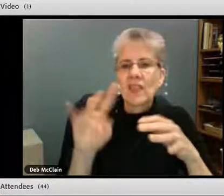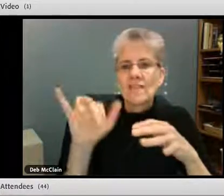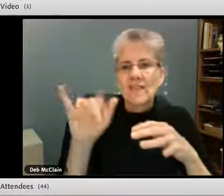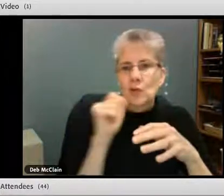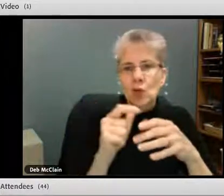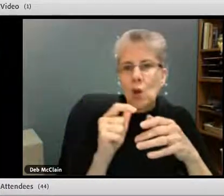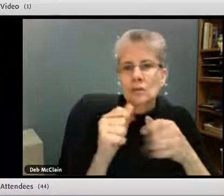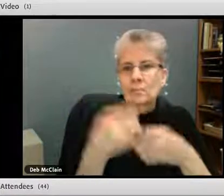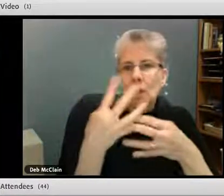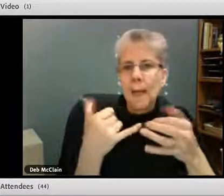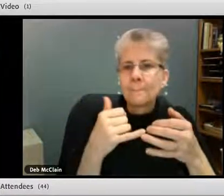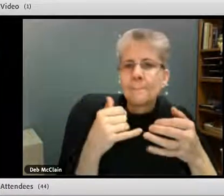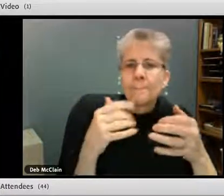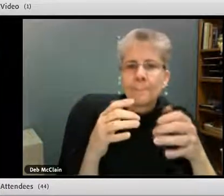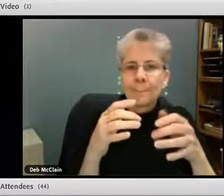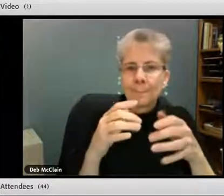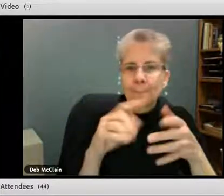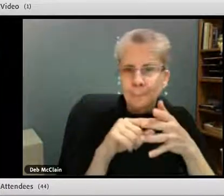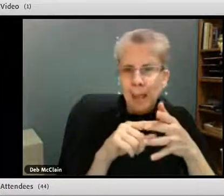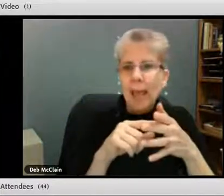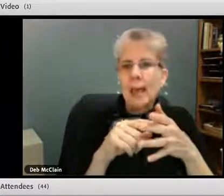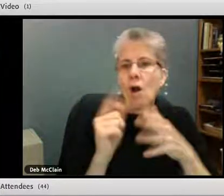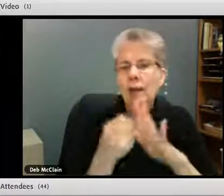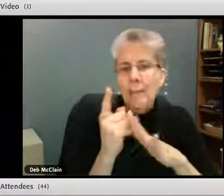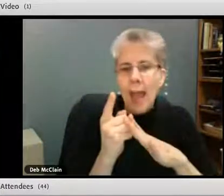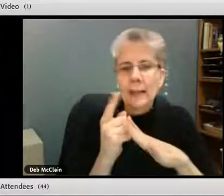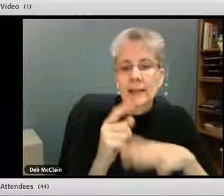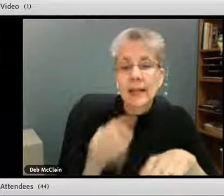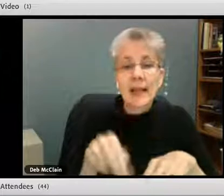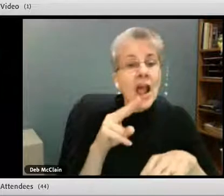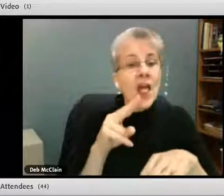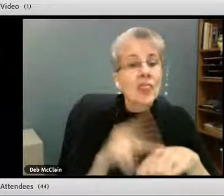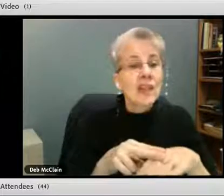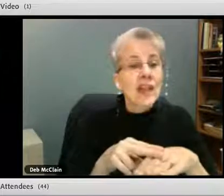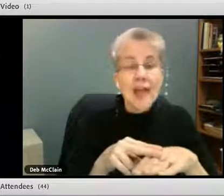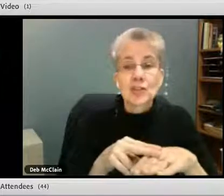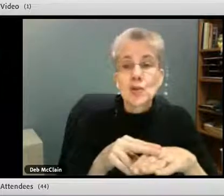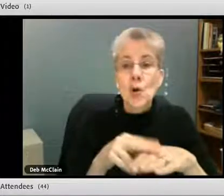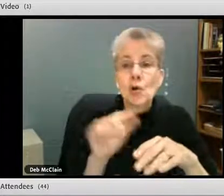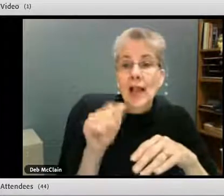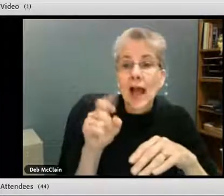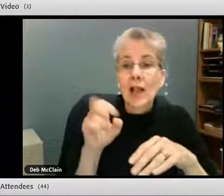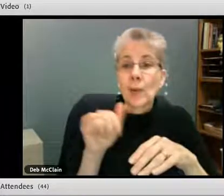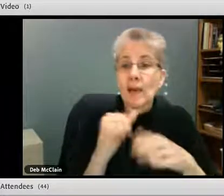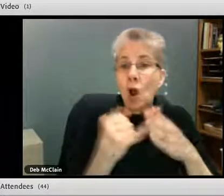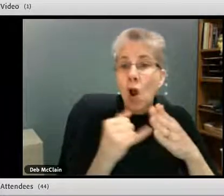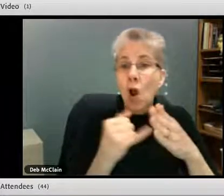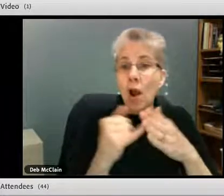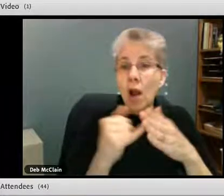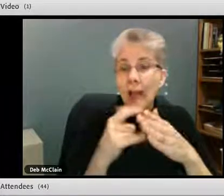Sara's mentioning the National Gallery of Art has a lot of images in the public domain. The historical images reminded her of that.